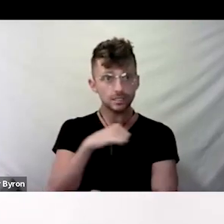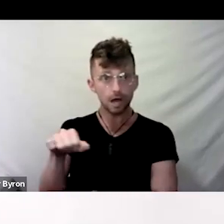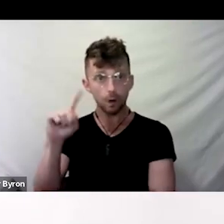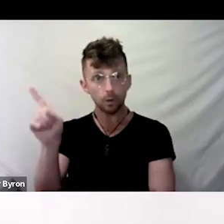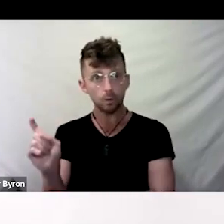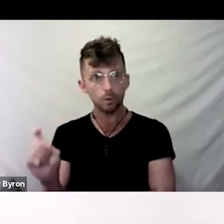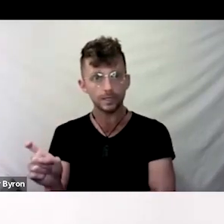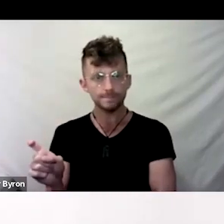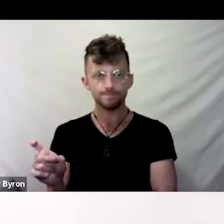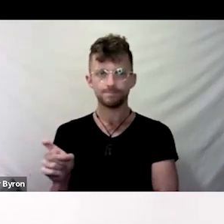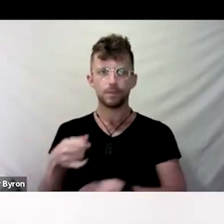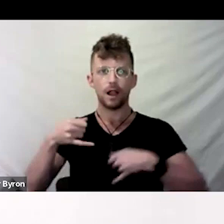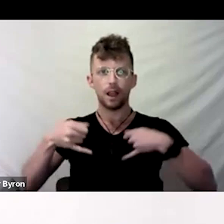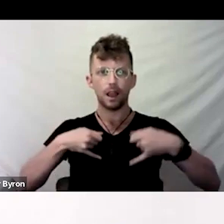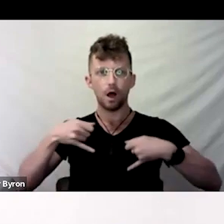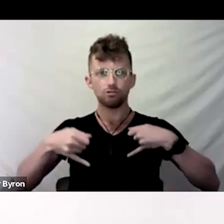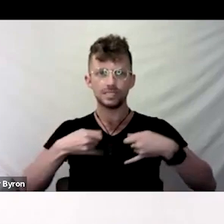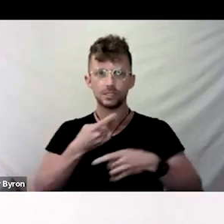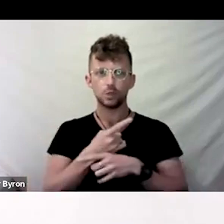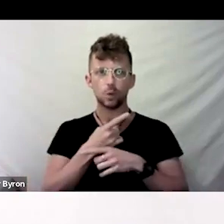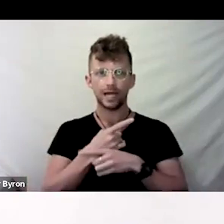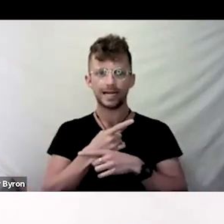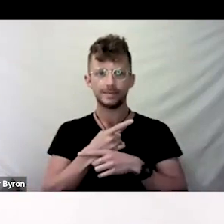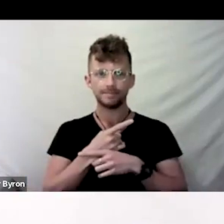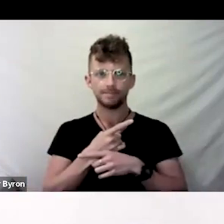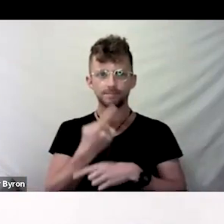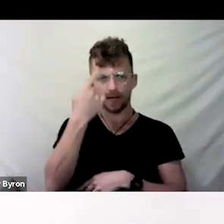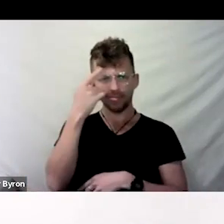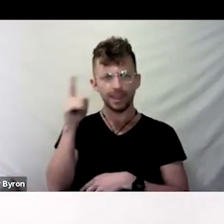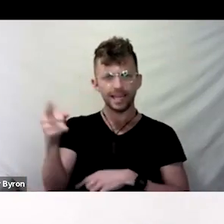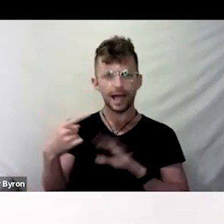here, jumping in here quickly, I think Amanda did reference it in her introduction,